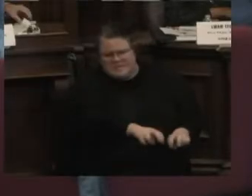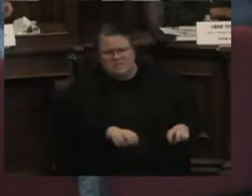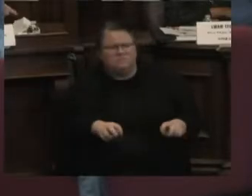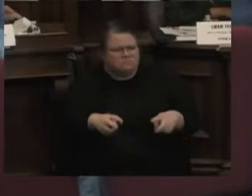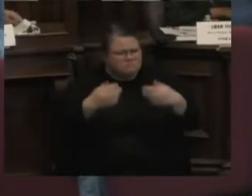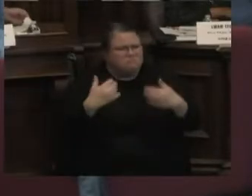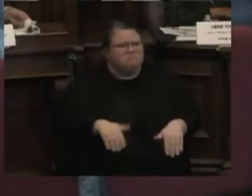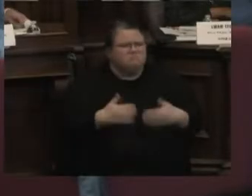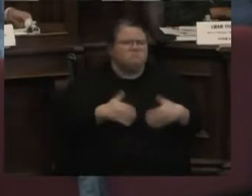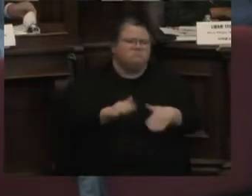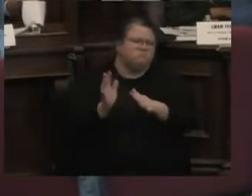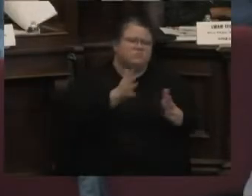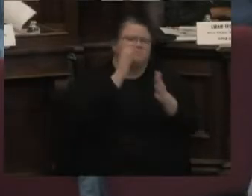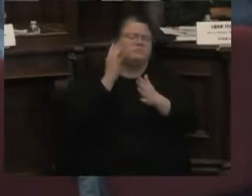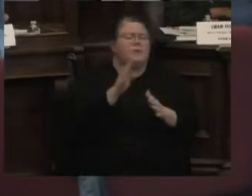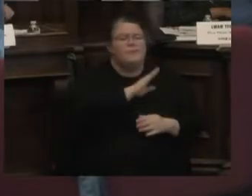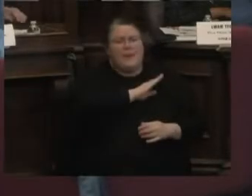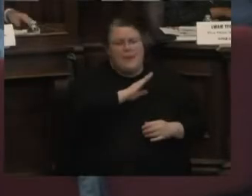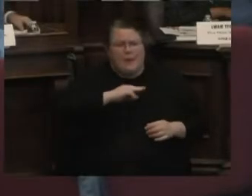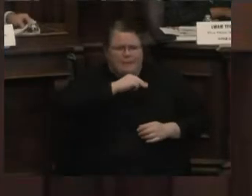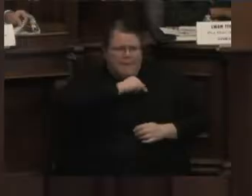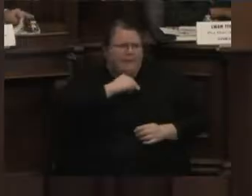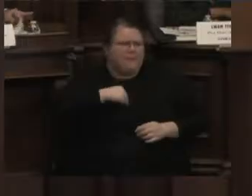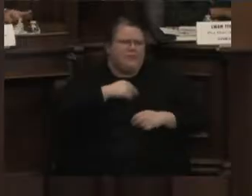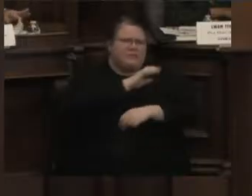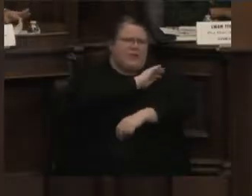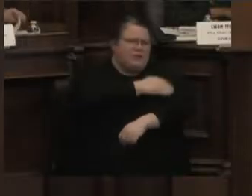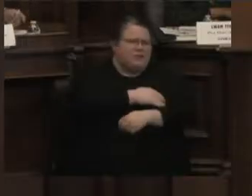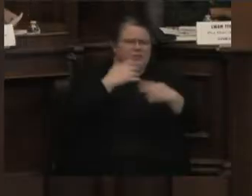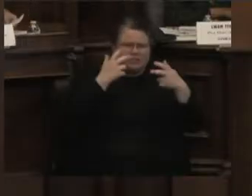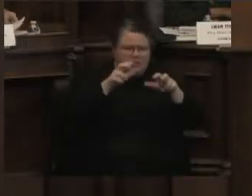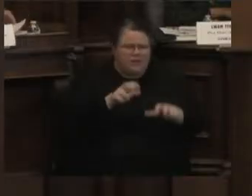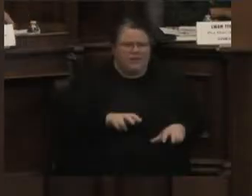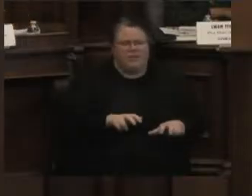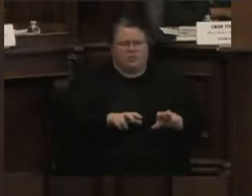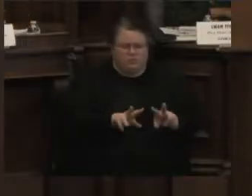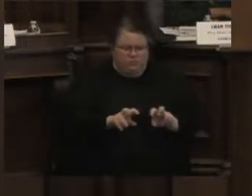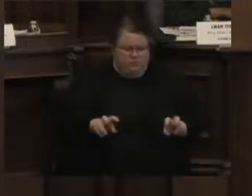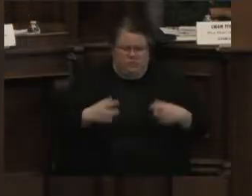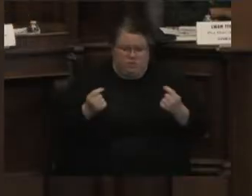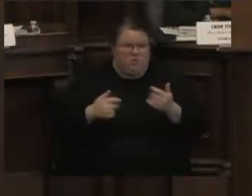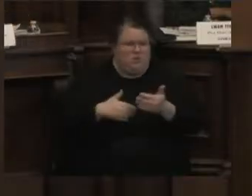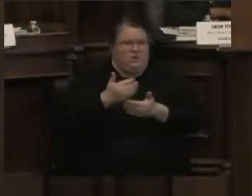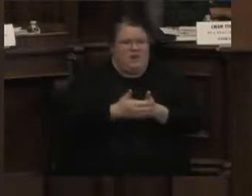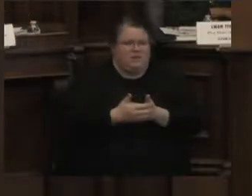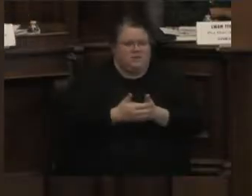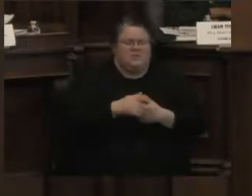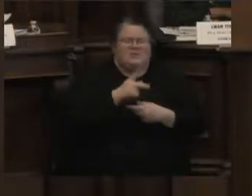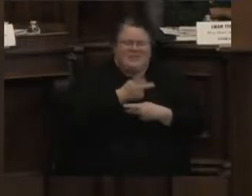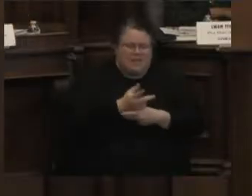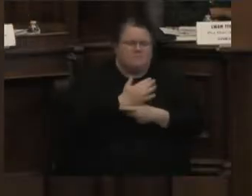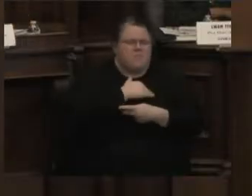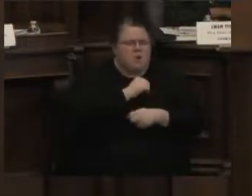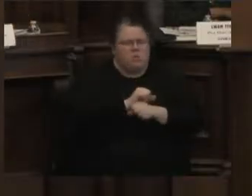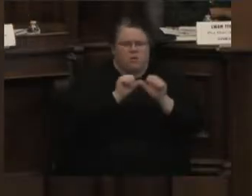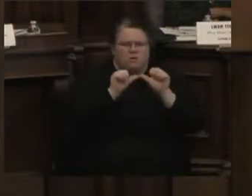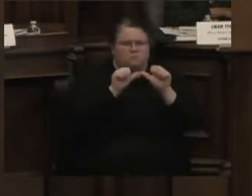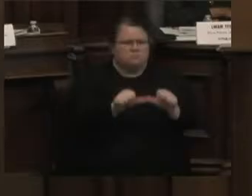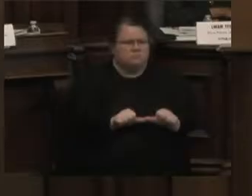question, but I just want to commend you and your team and the board members that have